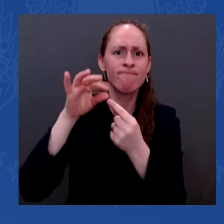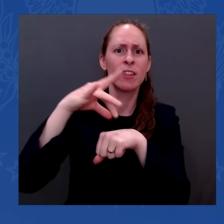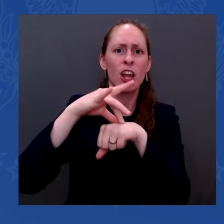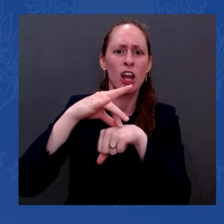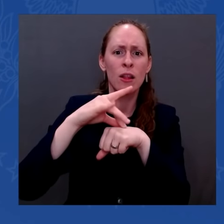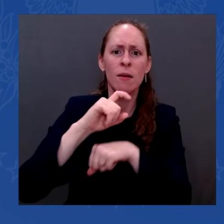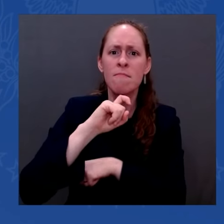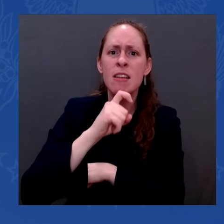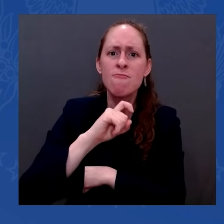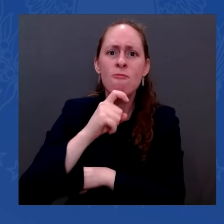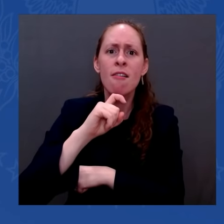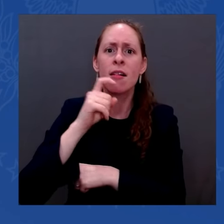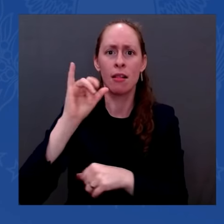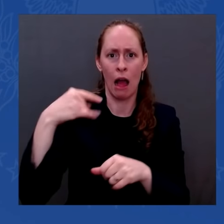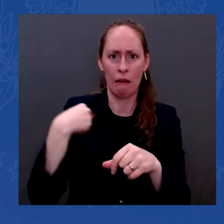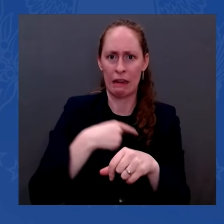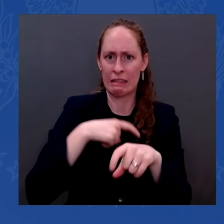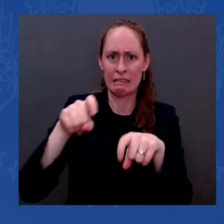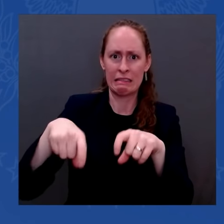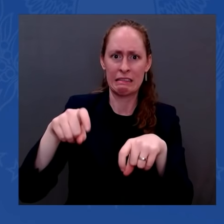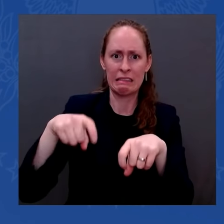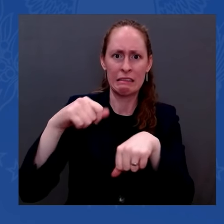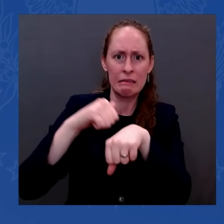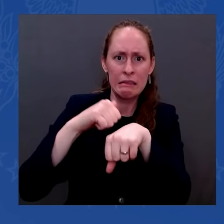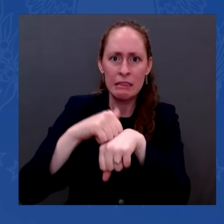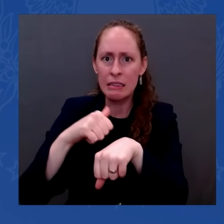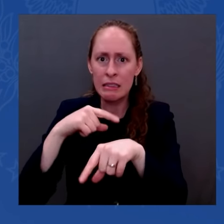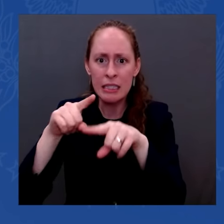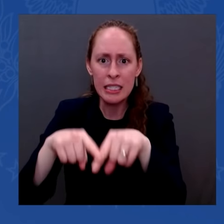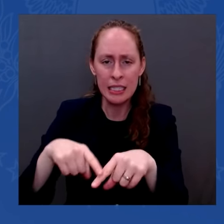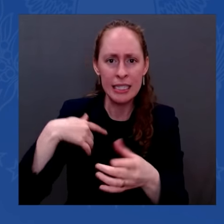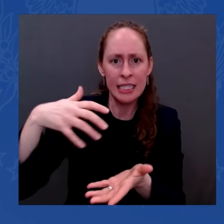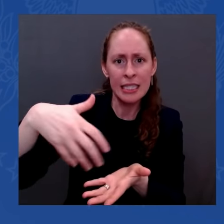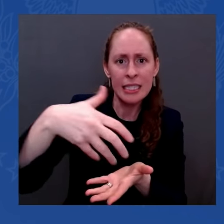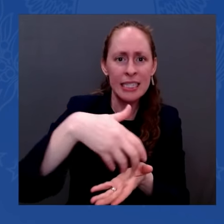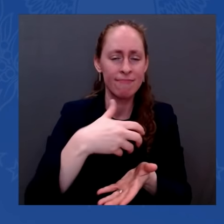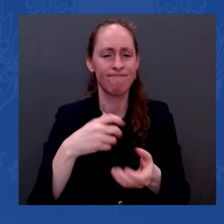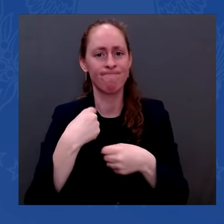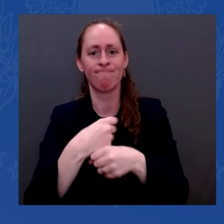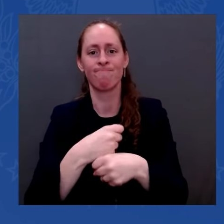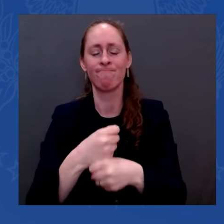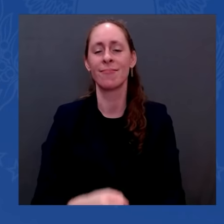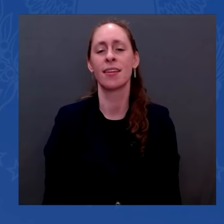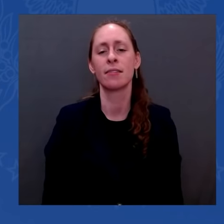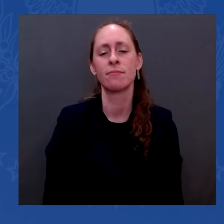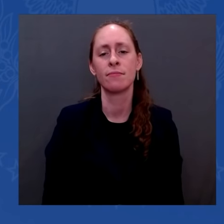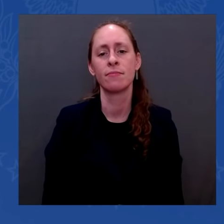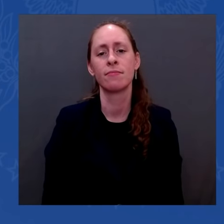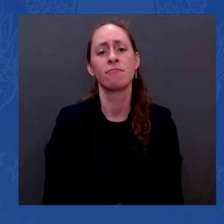These minerals power phones and computers, household appliances, electric vehicles and batteries,